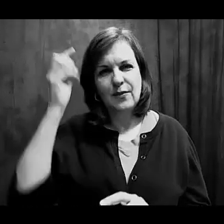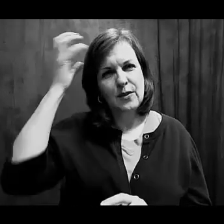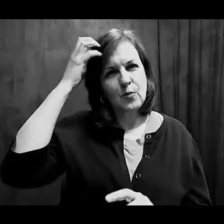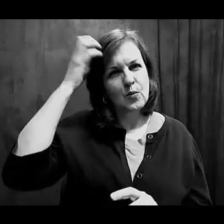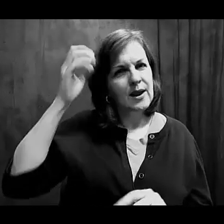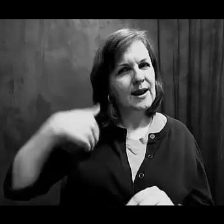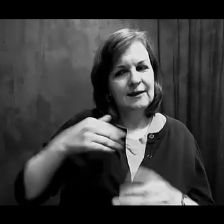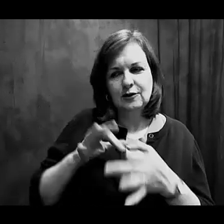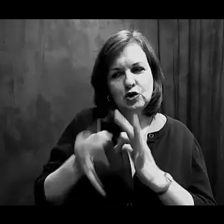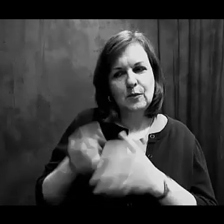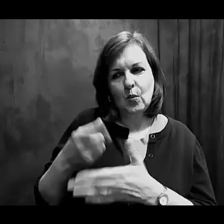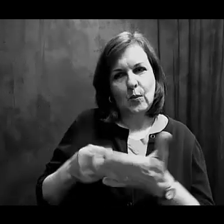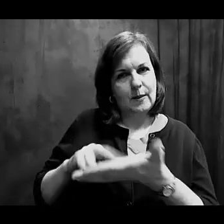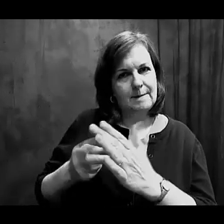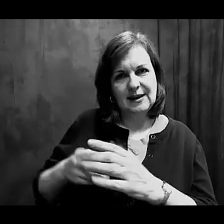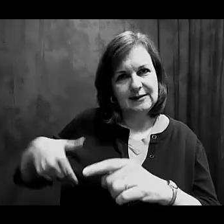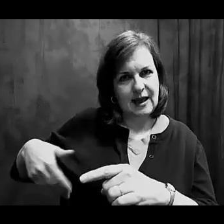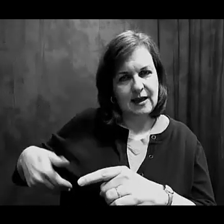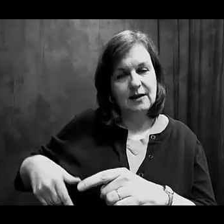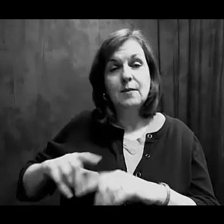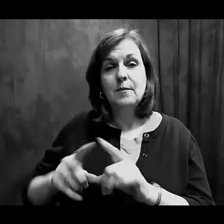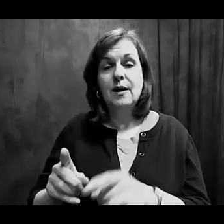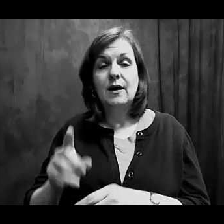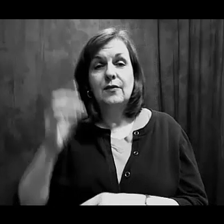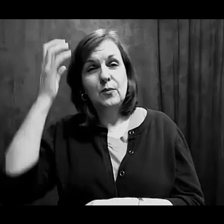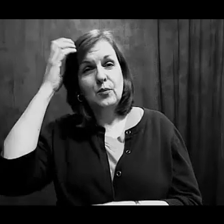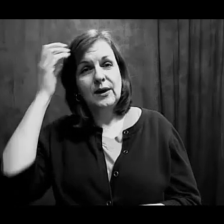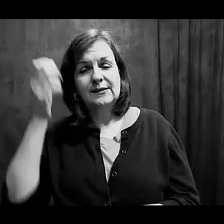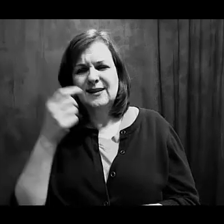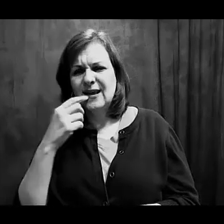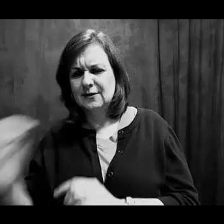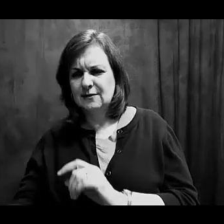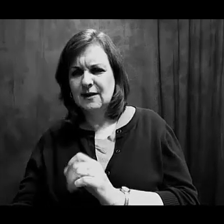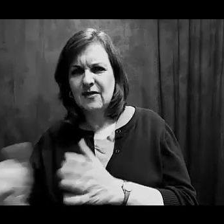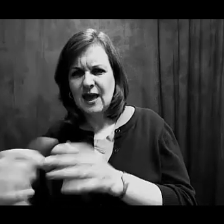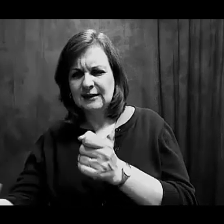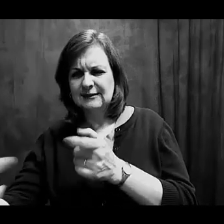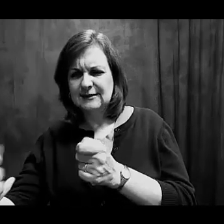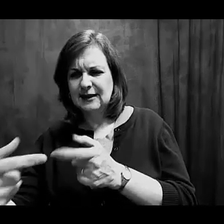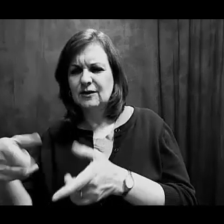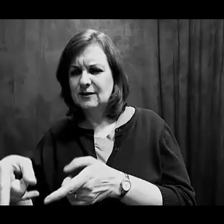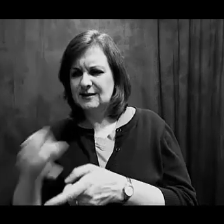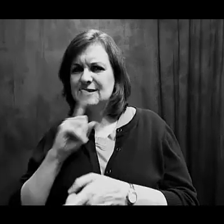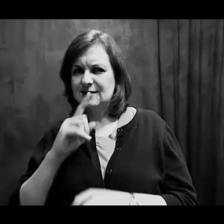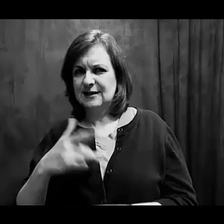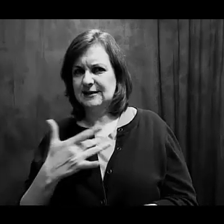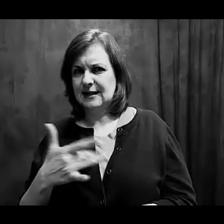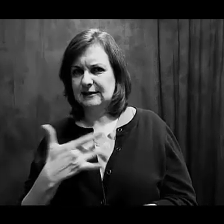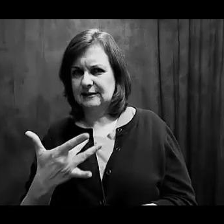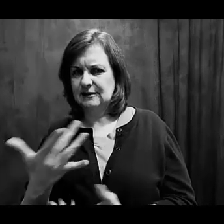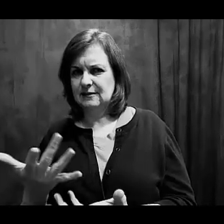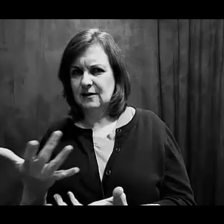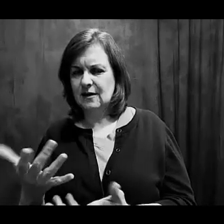what your brain is waiting for is your DNA to say this is a particular sensation and then your brain